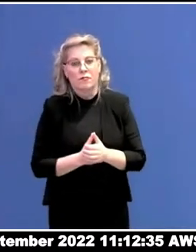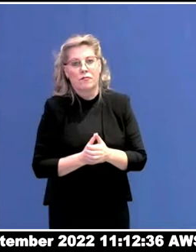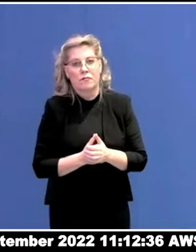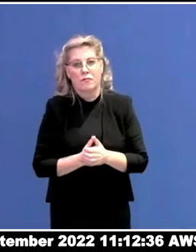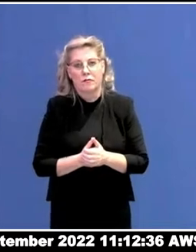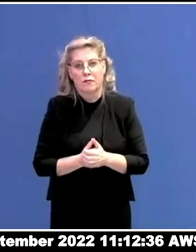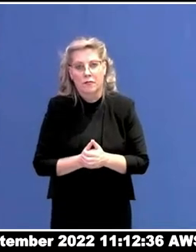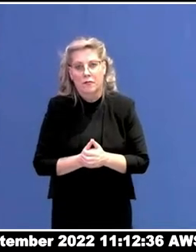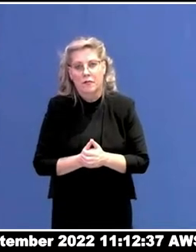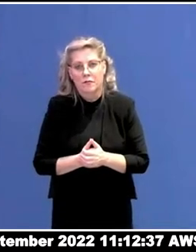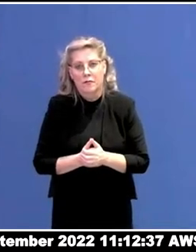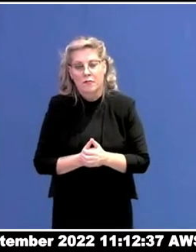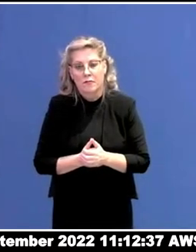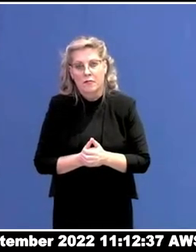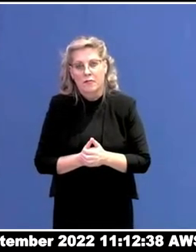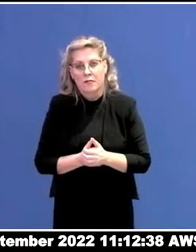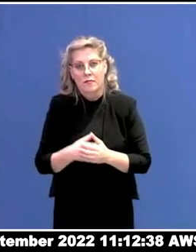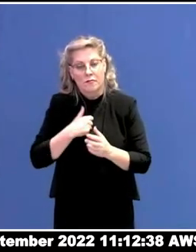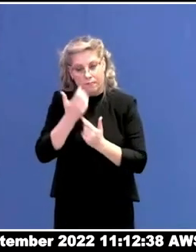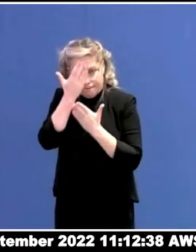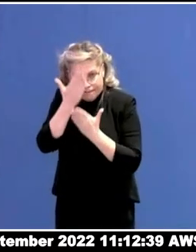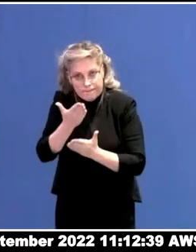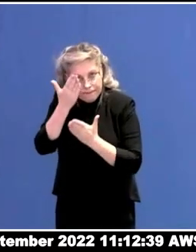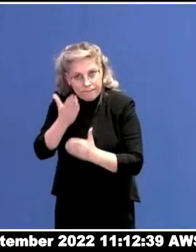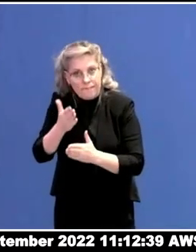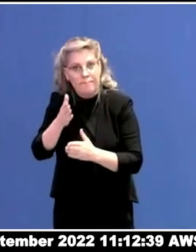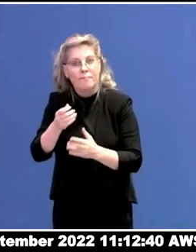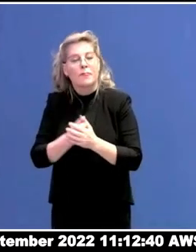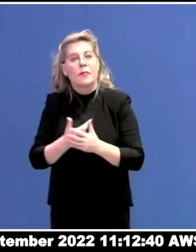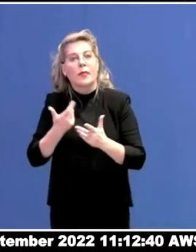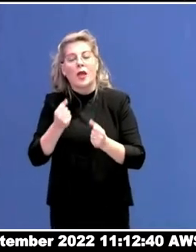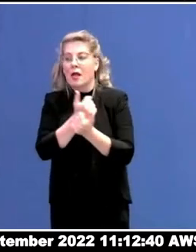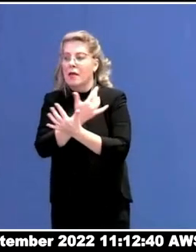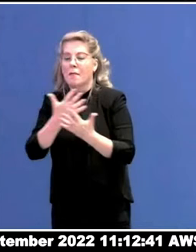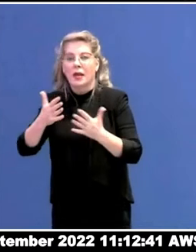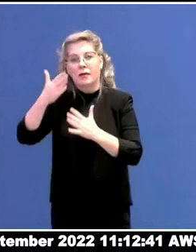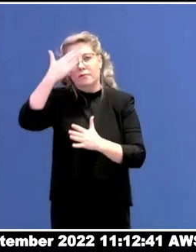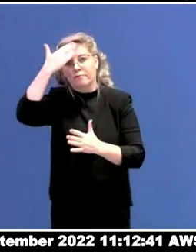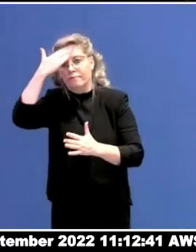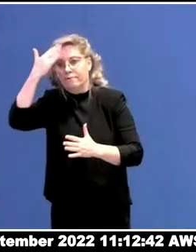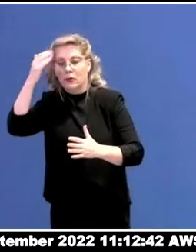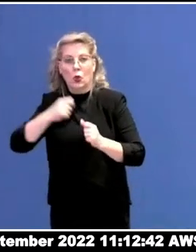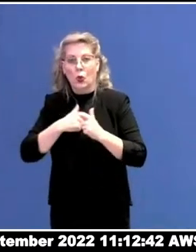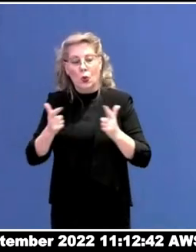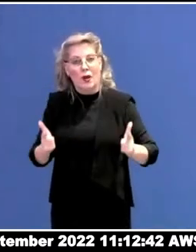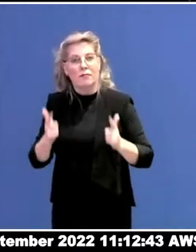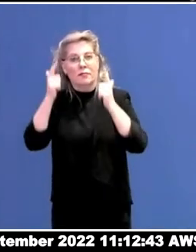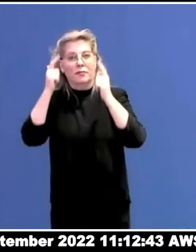admiration and respect for, and so much learnings and working together and fighting and advocating for some of the most marginalised and vulnerable, and that's my